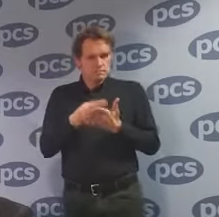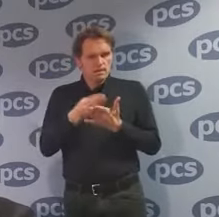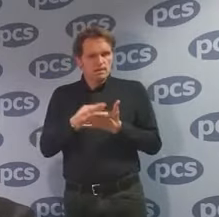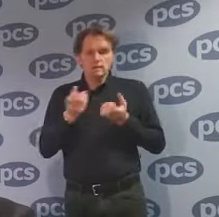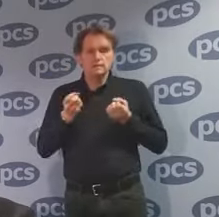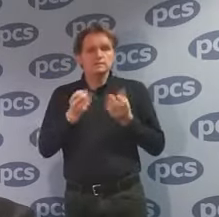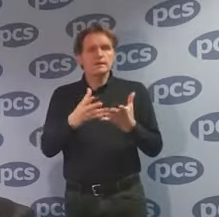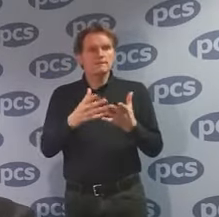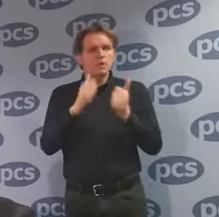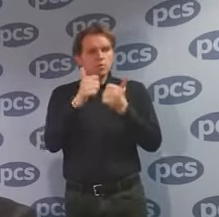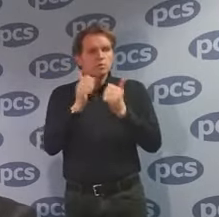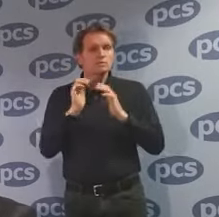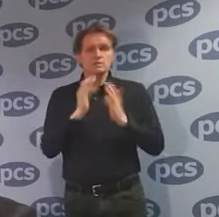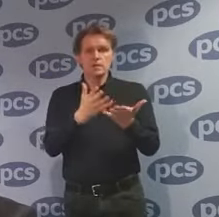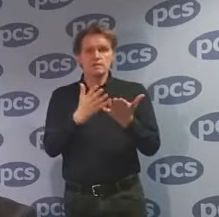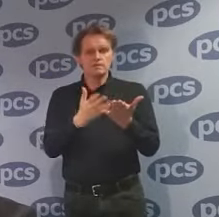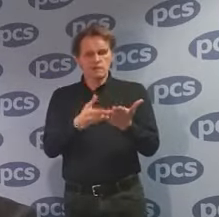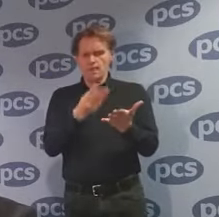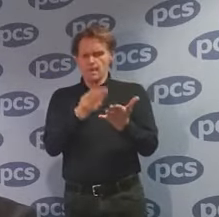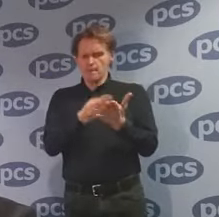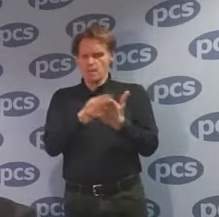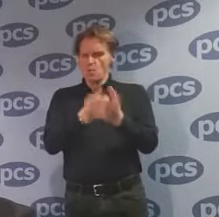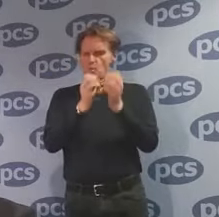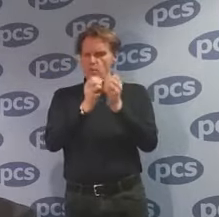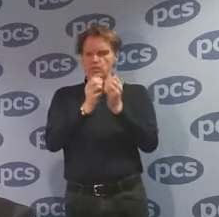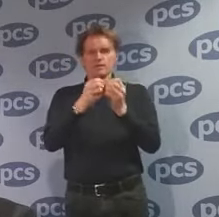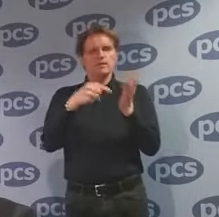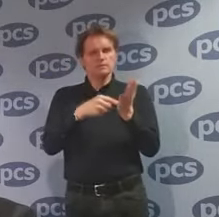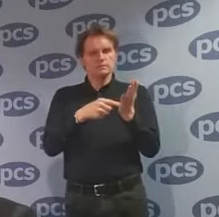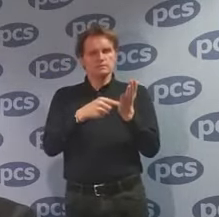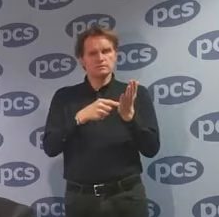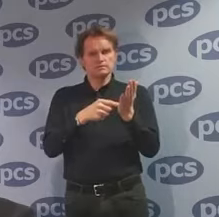money well spent and therefore it's not only bad for the public I think we would